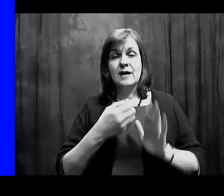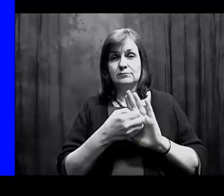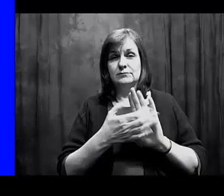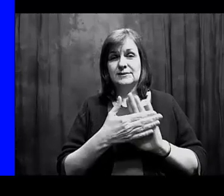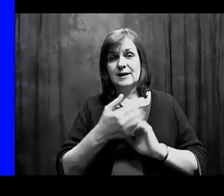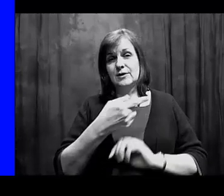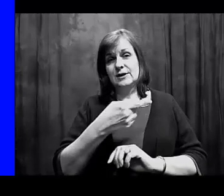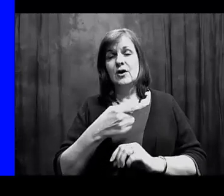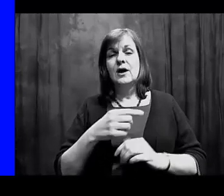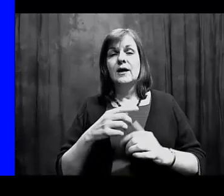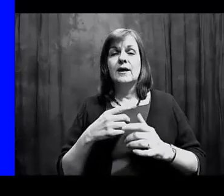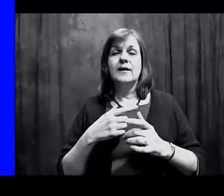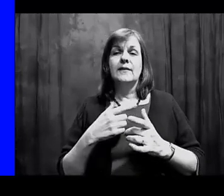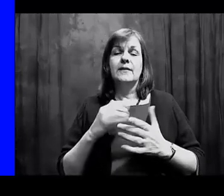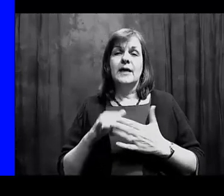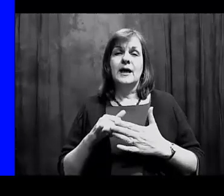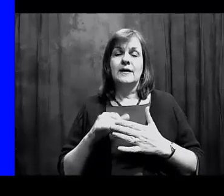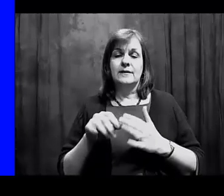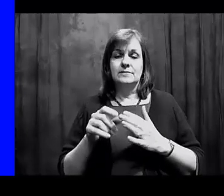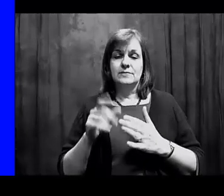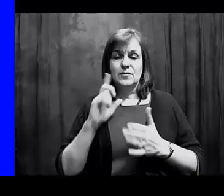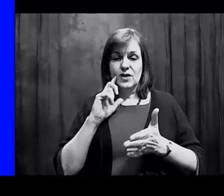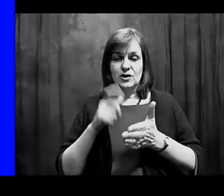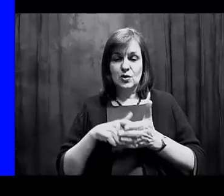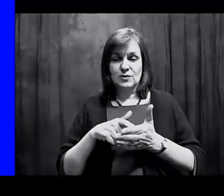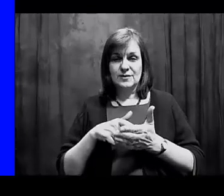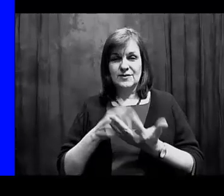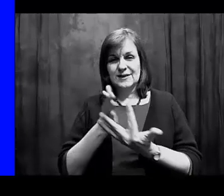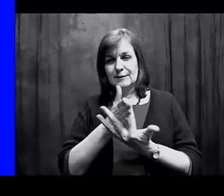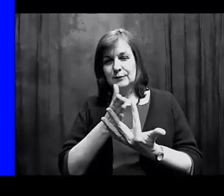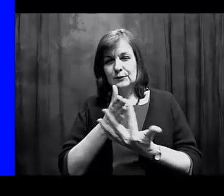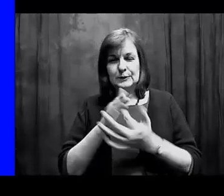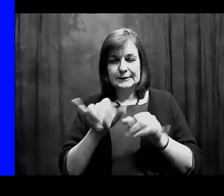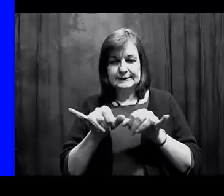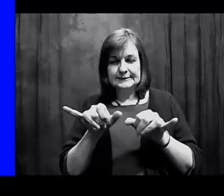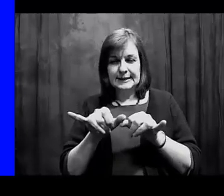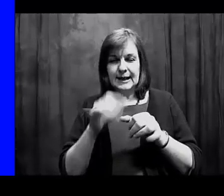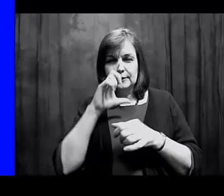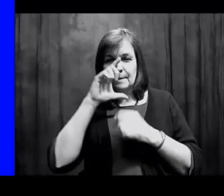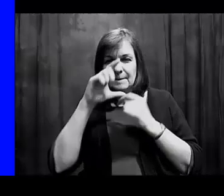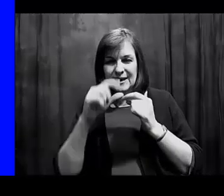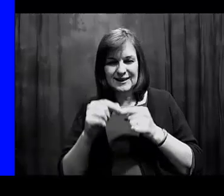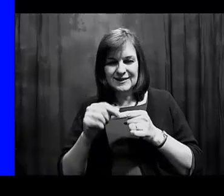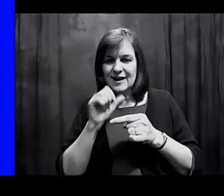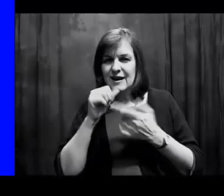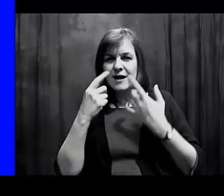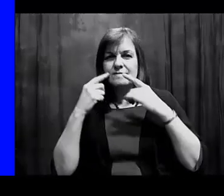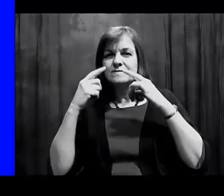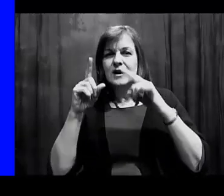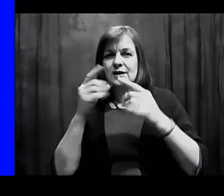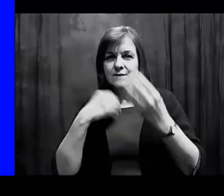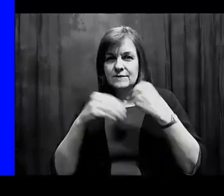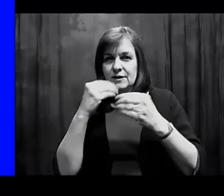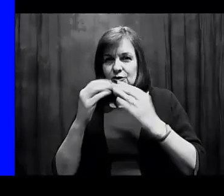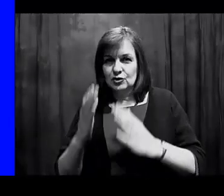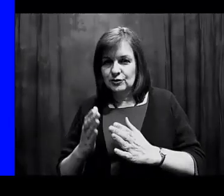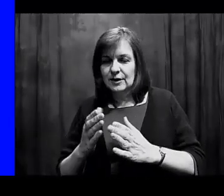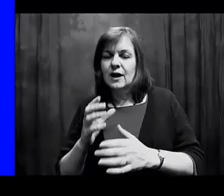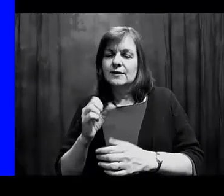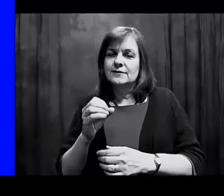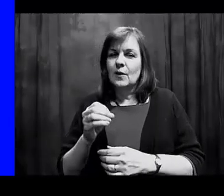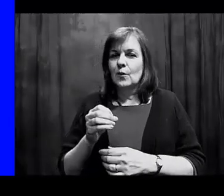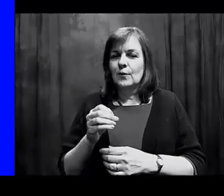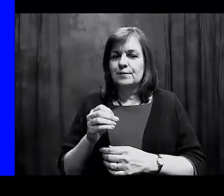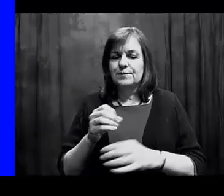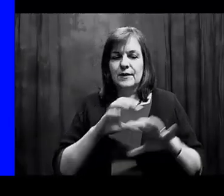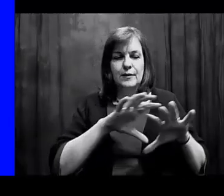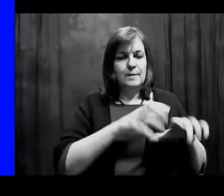they found that the intermediate size beaks are actually much less effective feeders so these populations are likely eating two